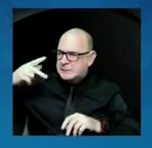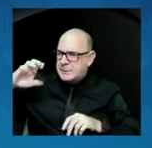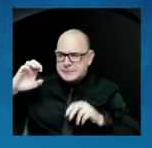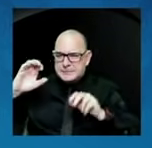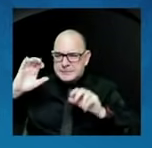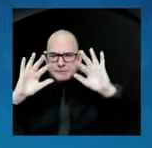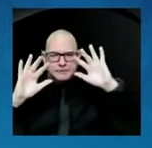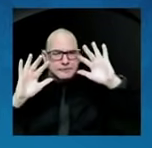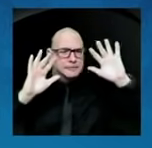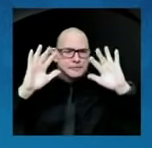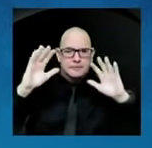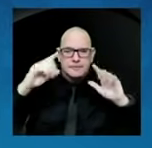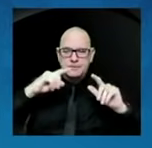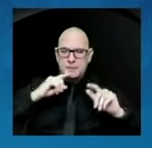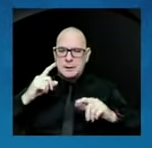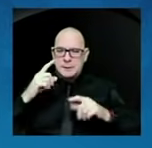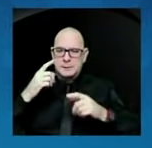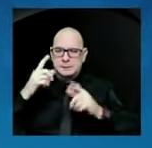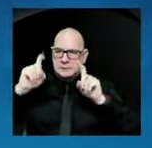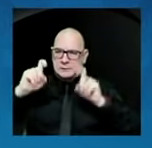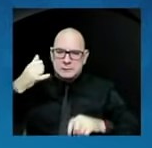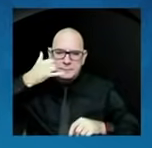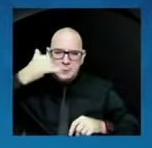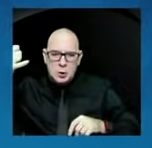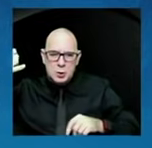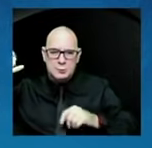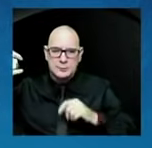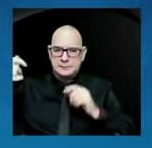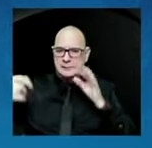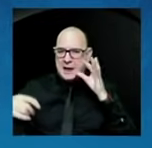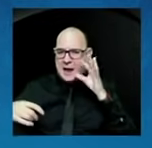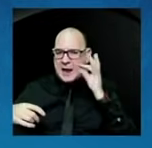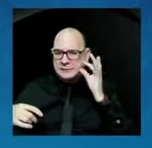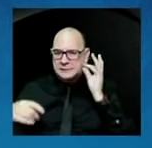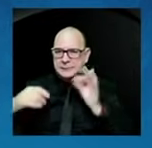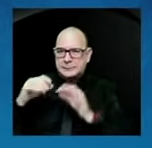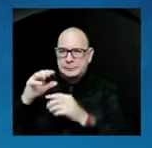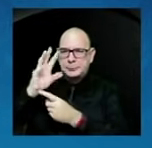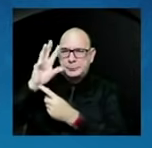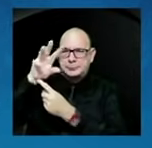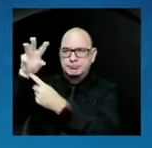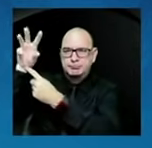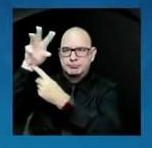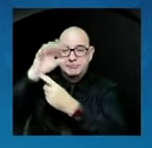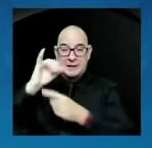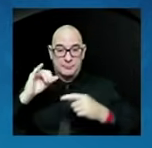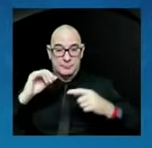DEVELOPED TO EXPLORE SPACE FROM